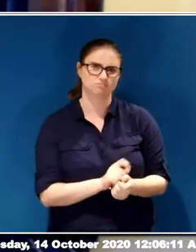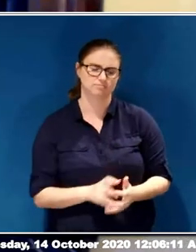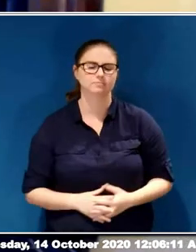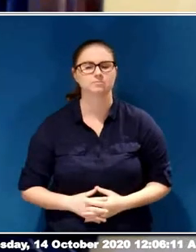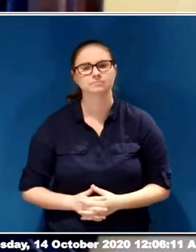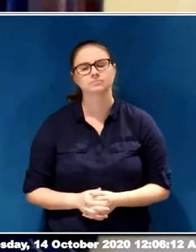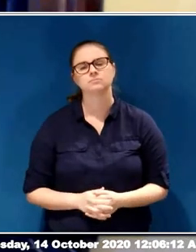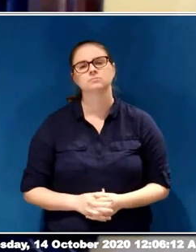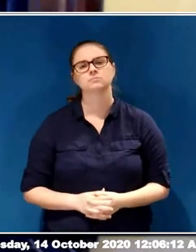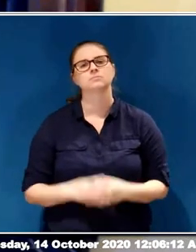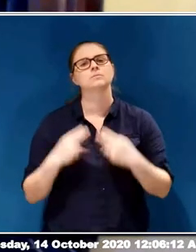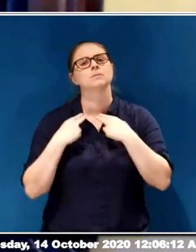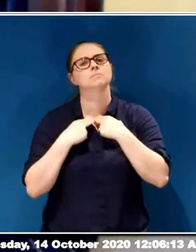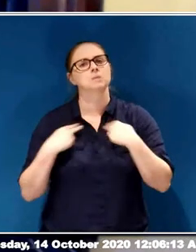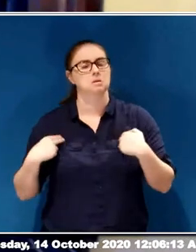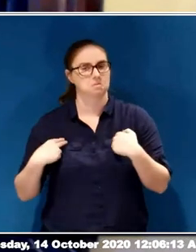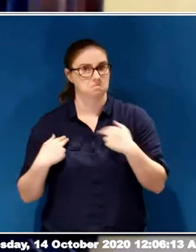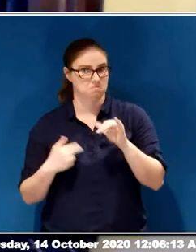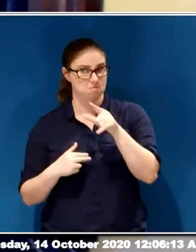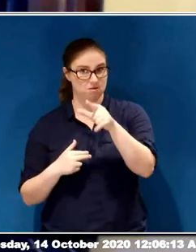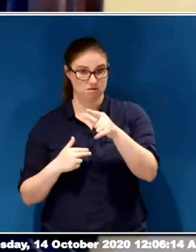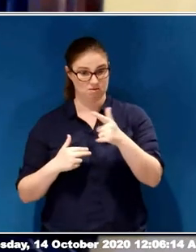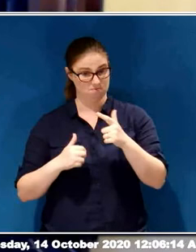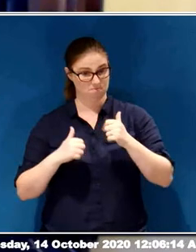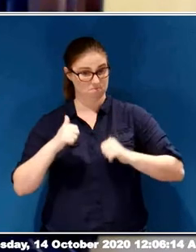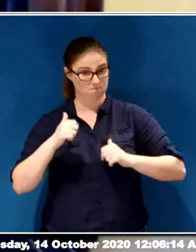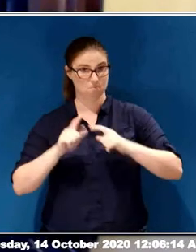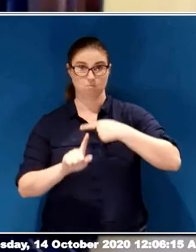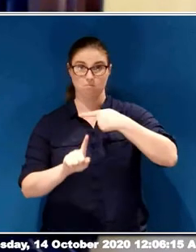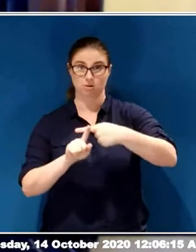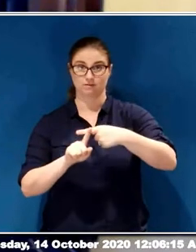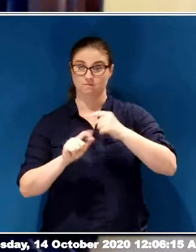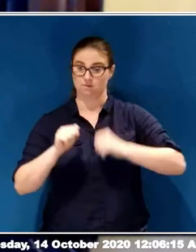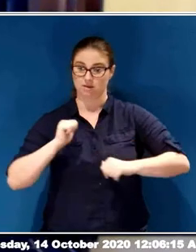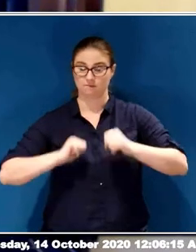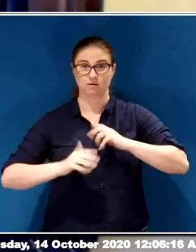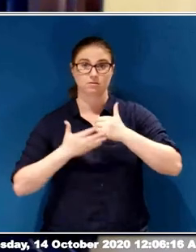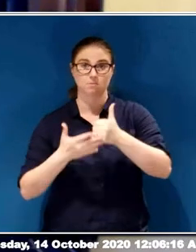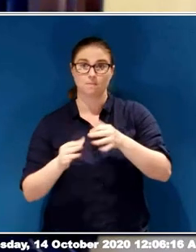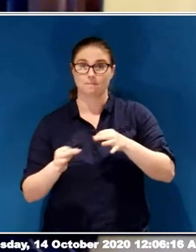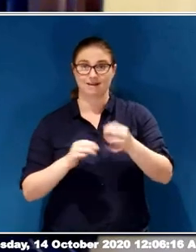provided but not an individual student plan? DR de BRUIN: Absolutely.